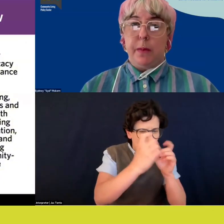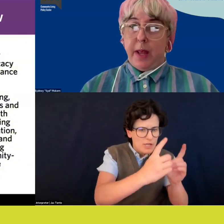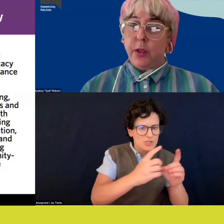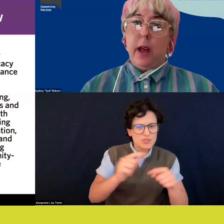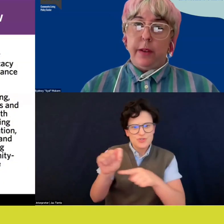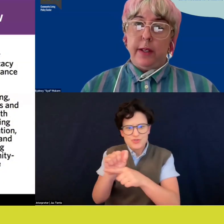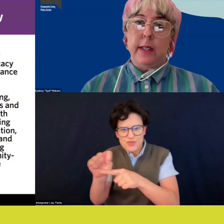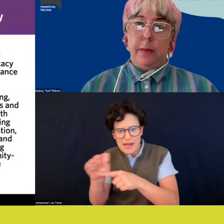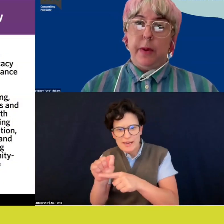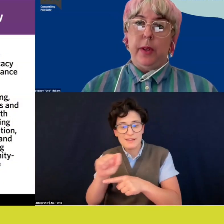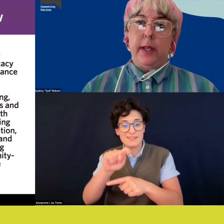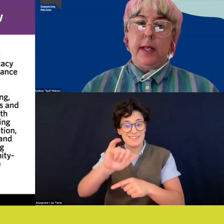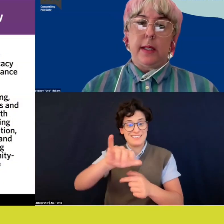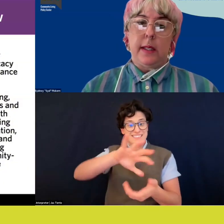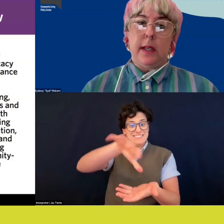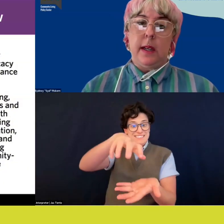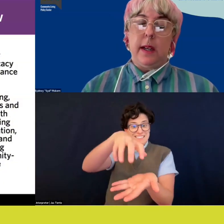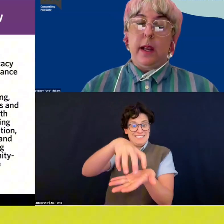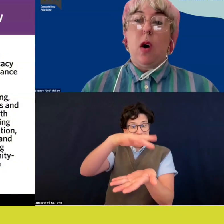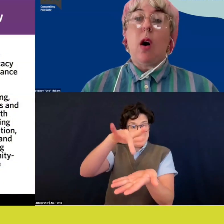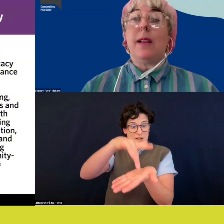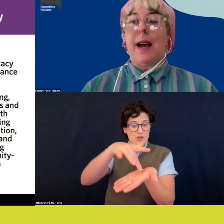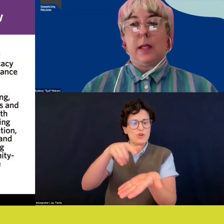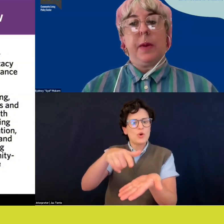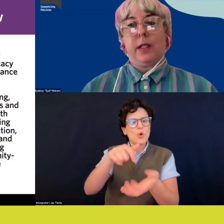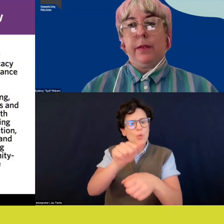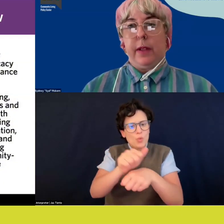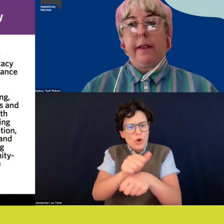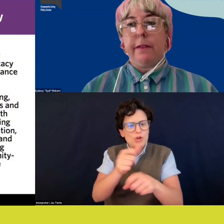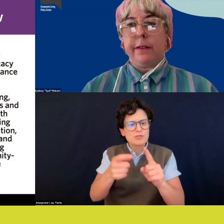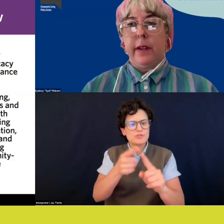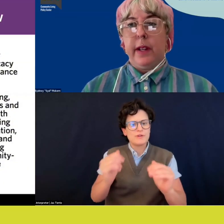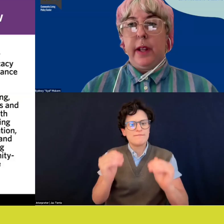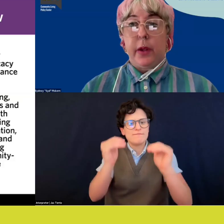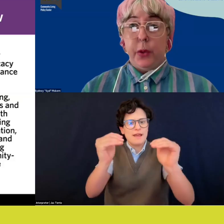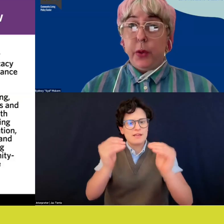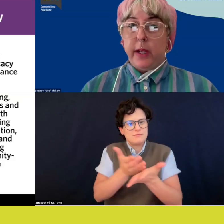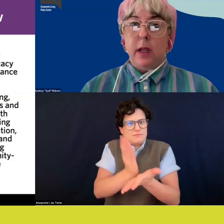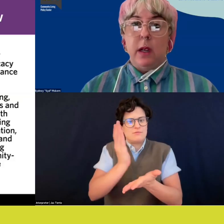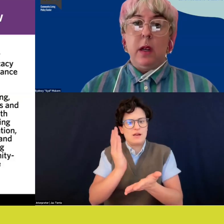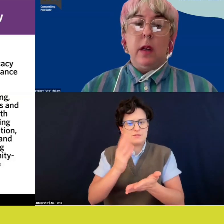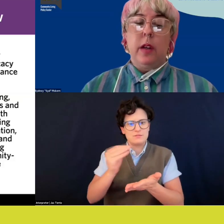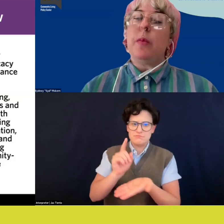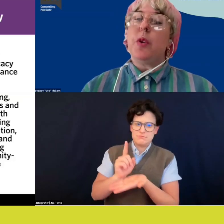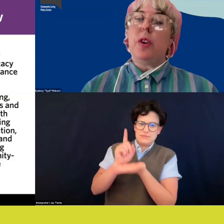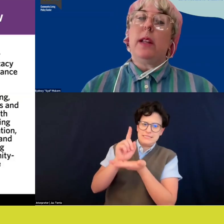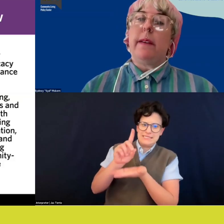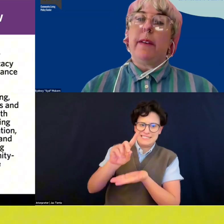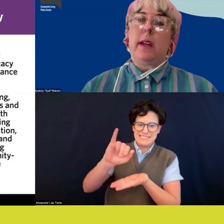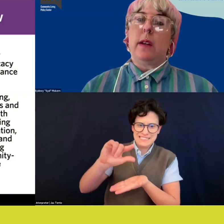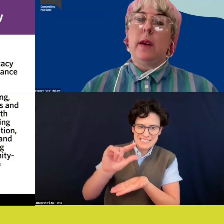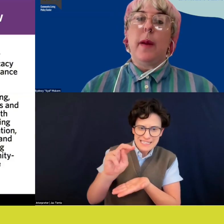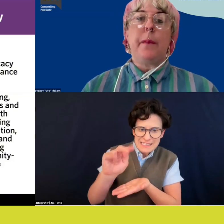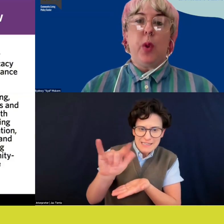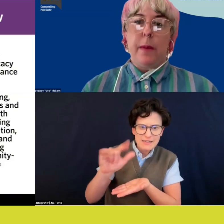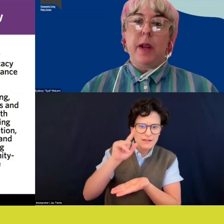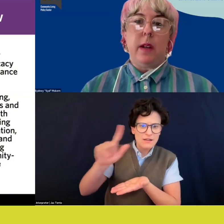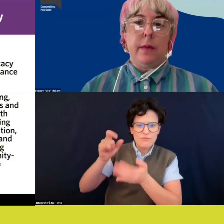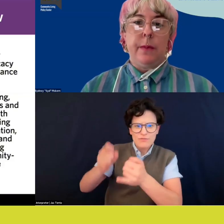with mental health disabilities in all aspects of life, including community living, employment,